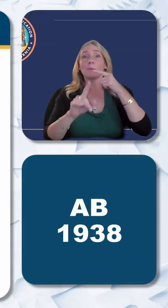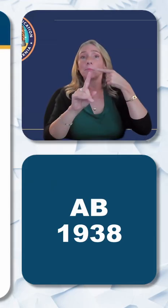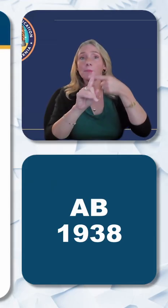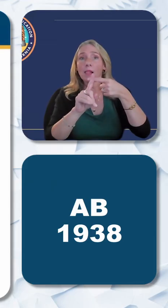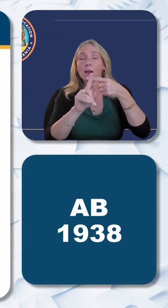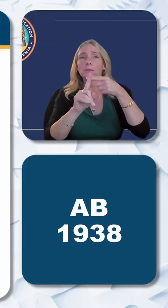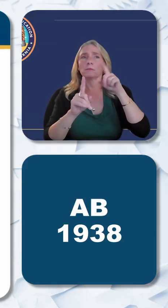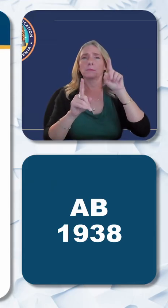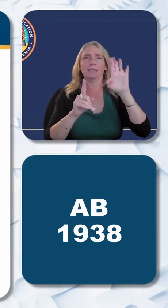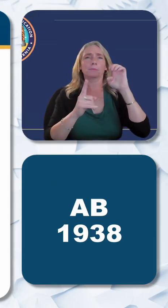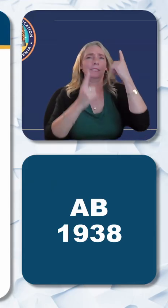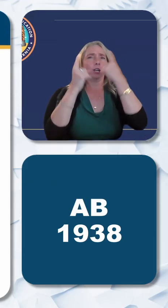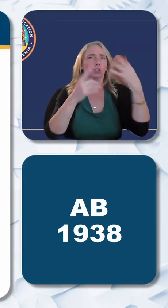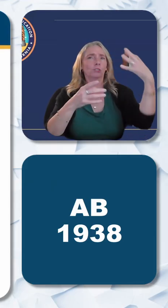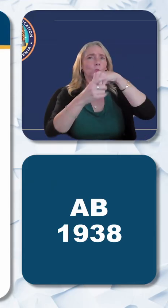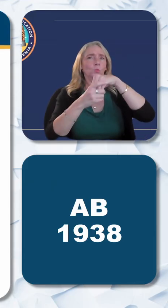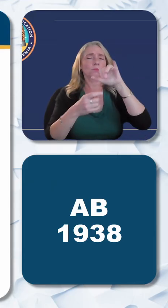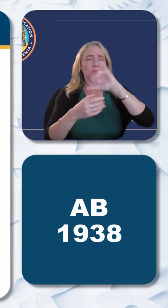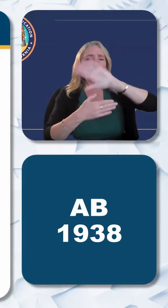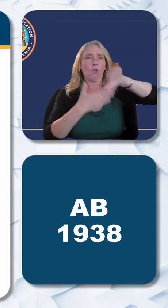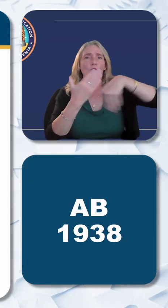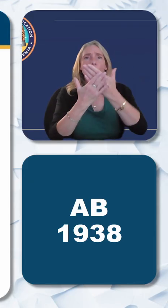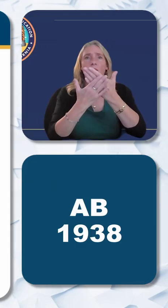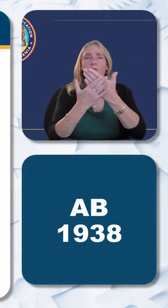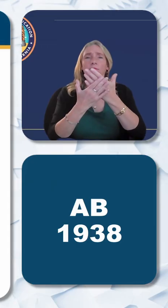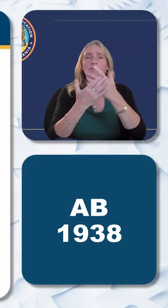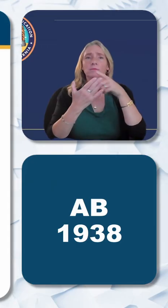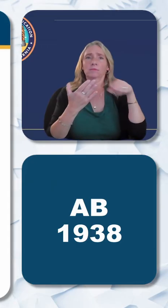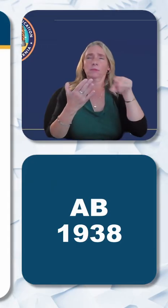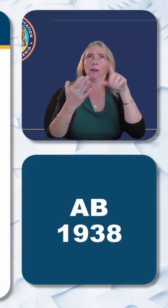Deaf and hard of hearing is an umbrella term, and that incorporates DeafBlind,